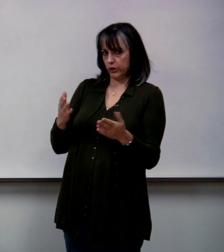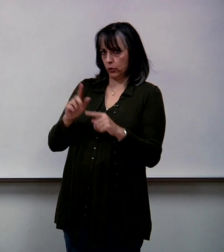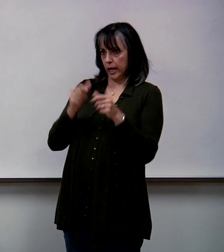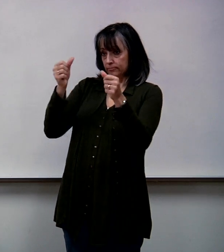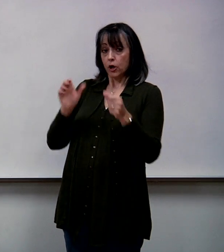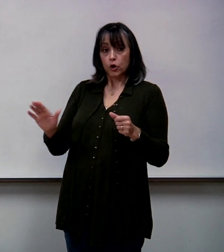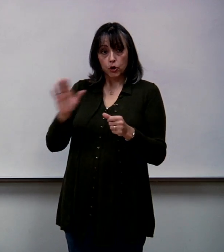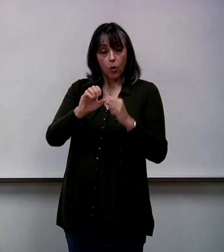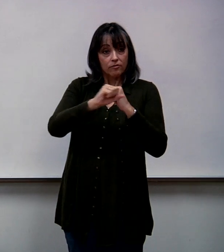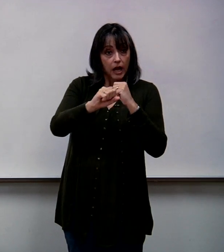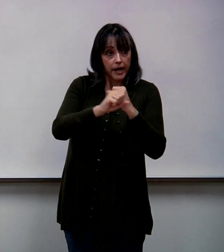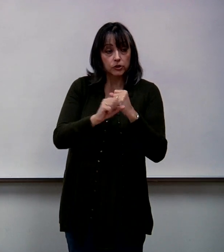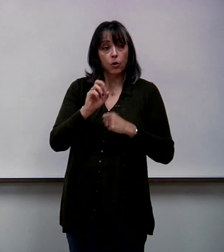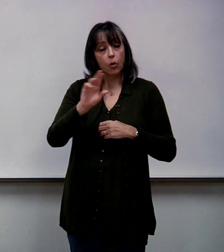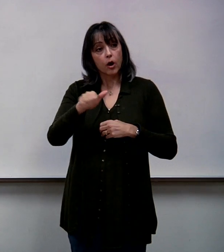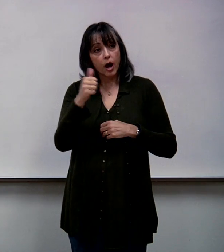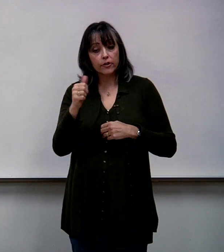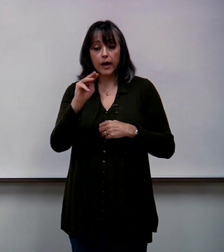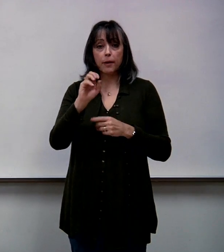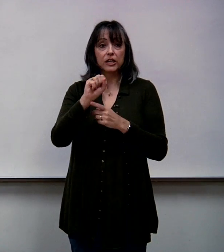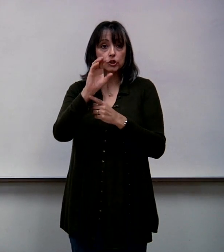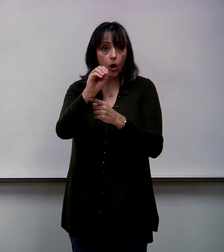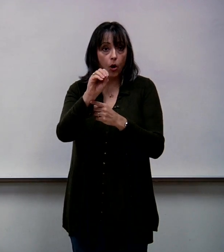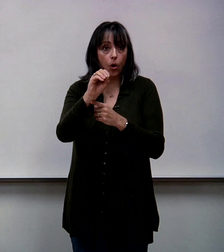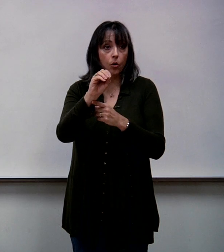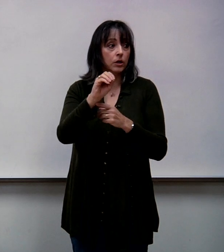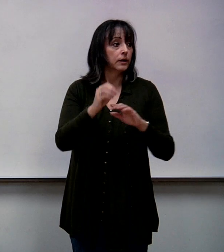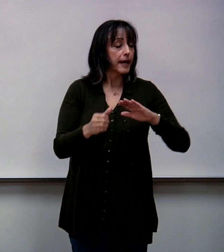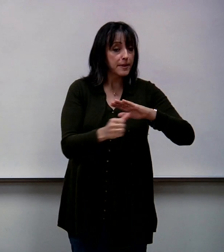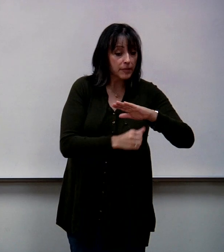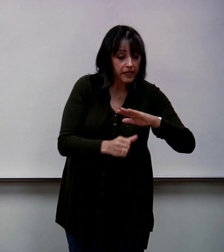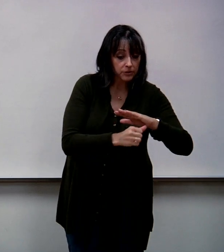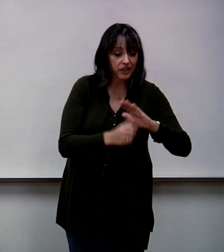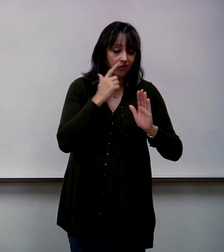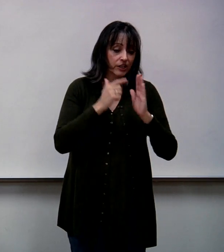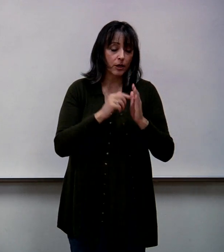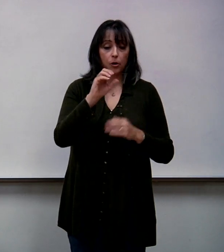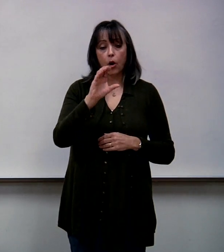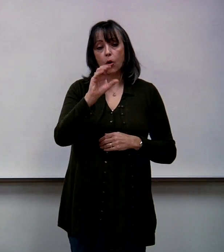any of the major student organization offices downstairs, OCASA, etc. You are also not allowed to post